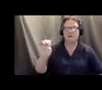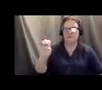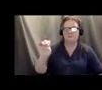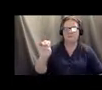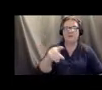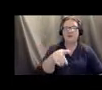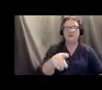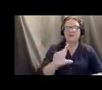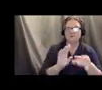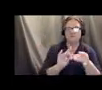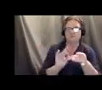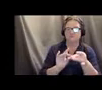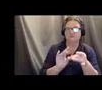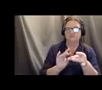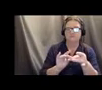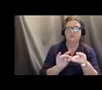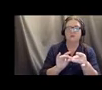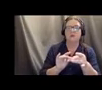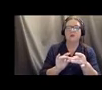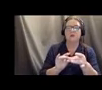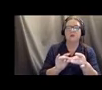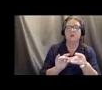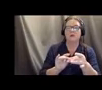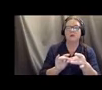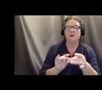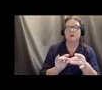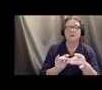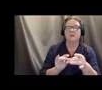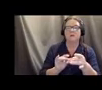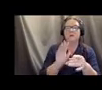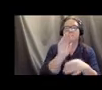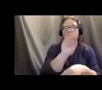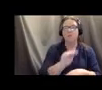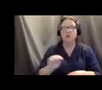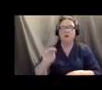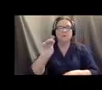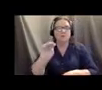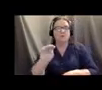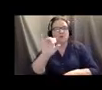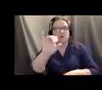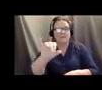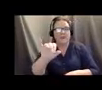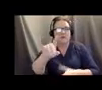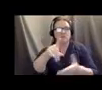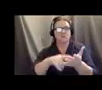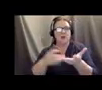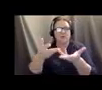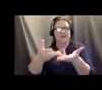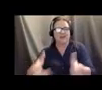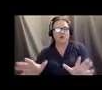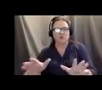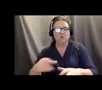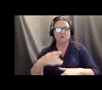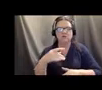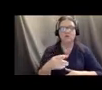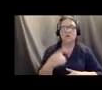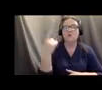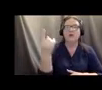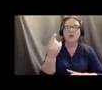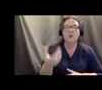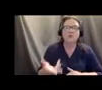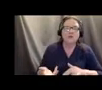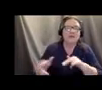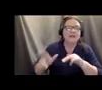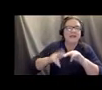Diane's saying that -- we'll put it on this side that we can only gain from effective